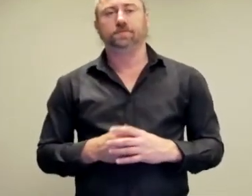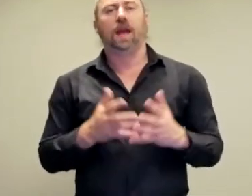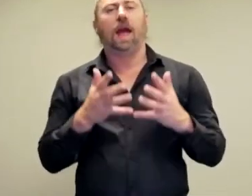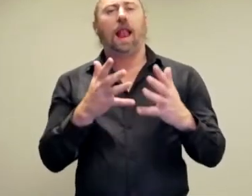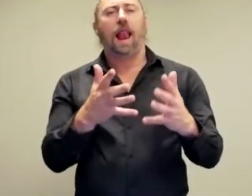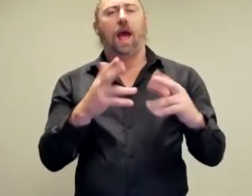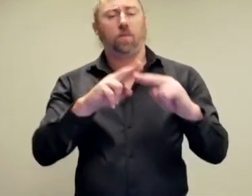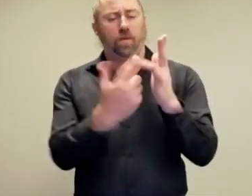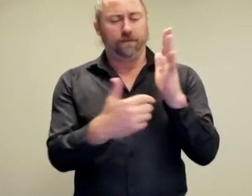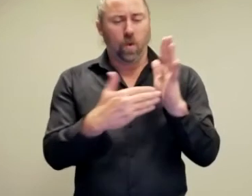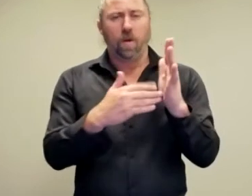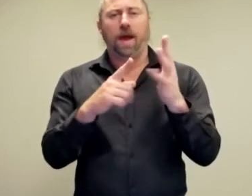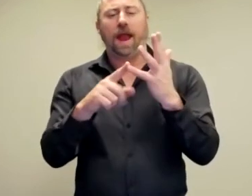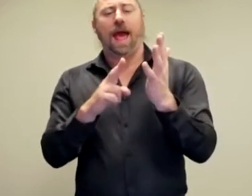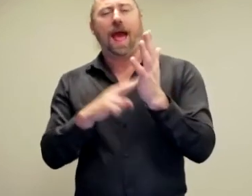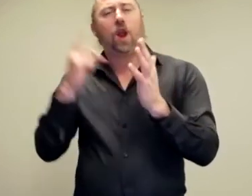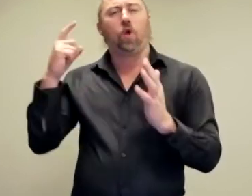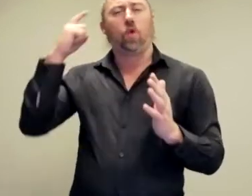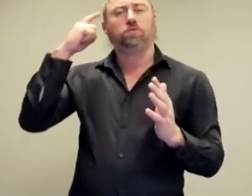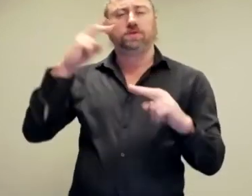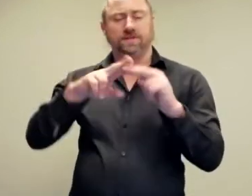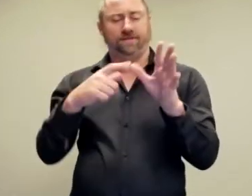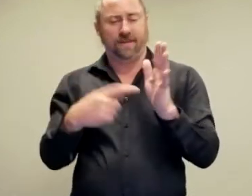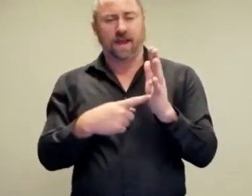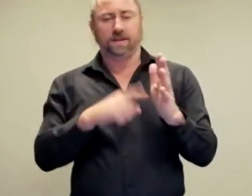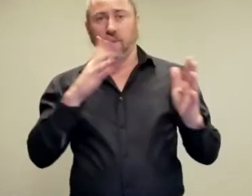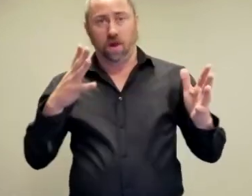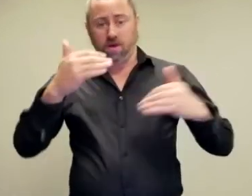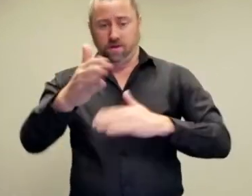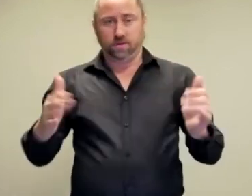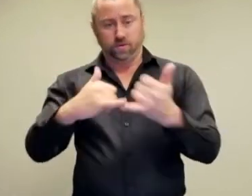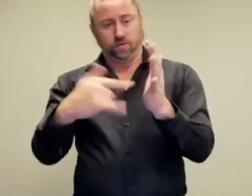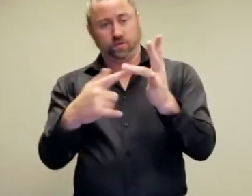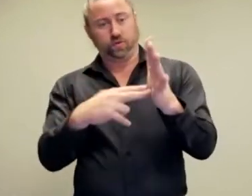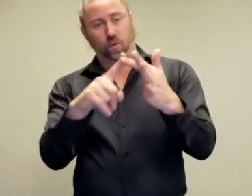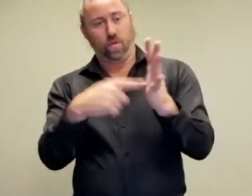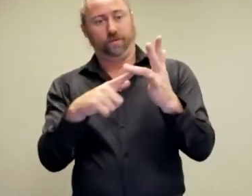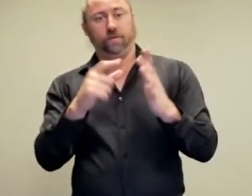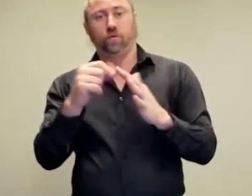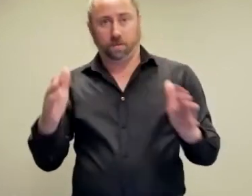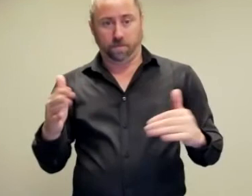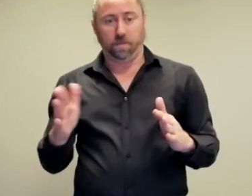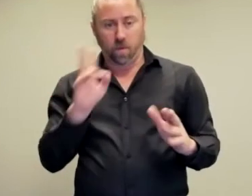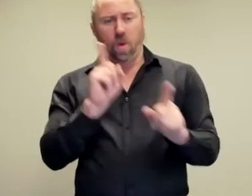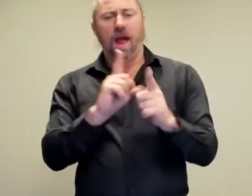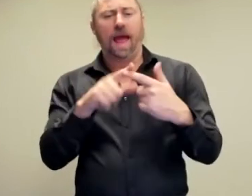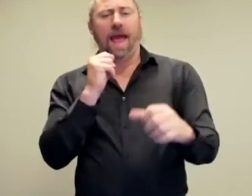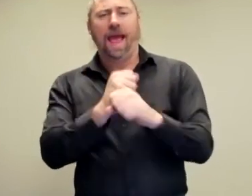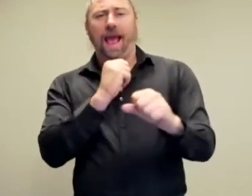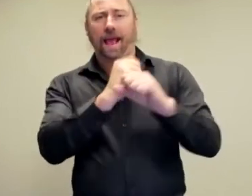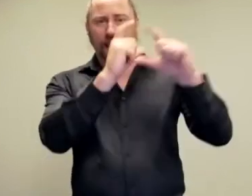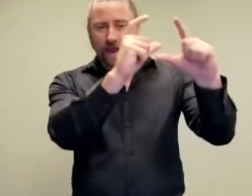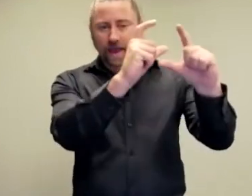facts, circular stove tops resemble an egg, eyes and breasts while a